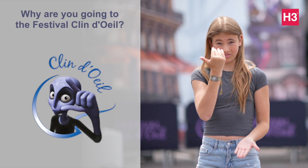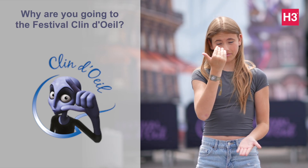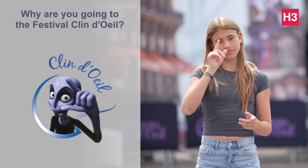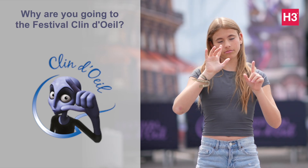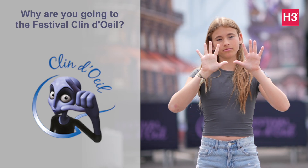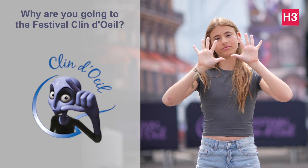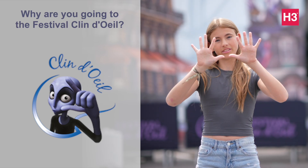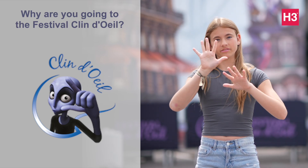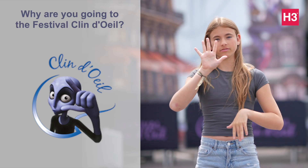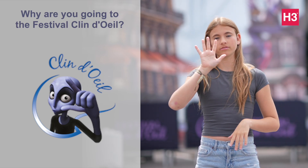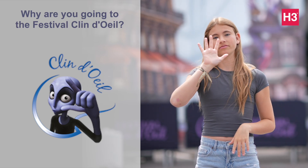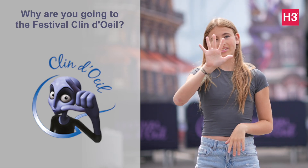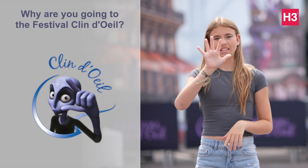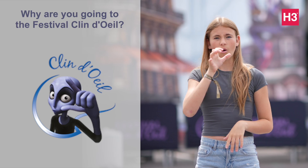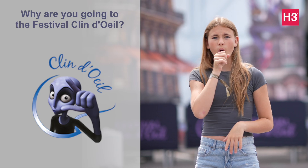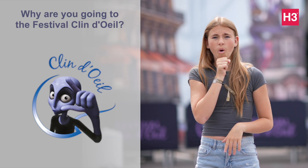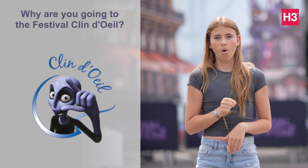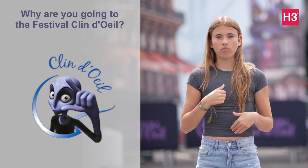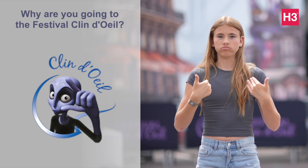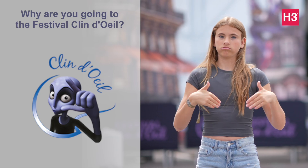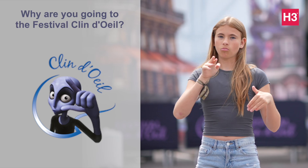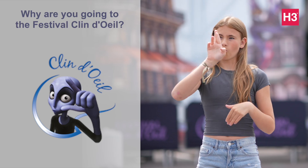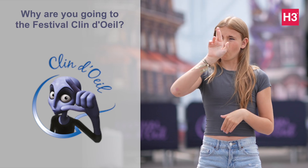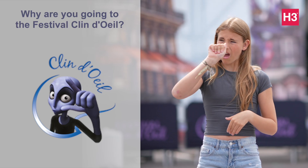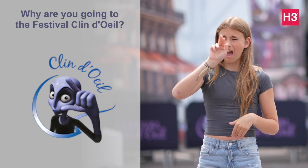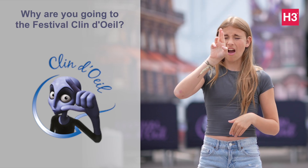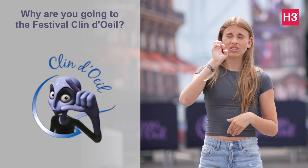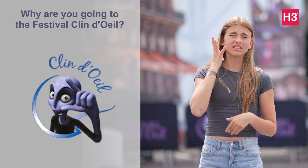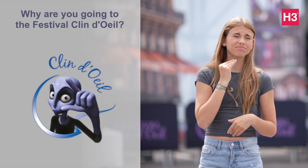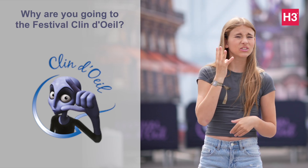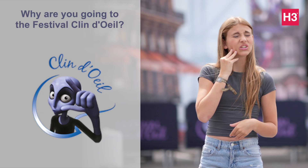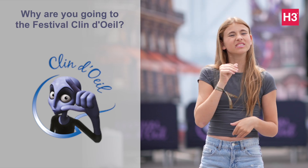At just fifteen years old, I feel incredibly lucky to have this rare opportunity.